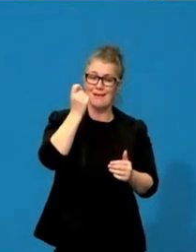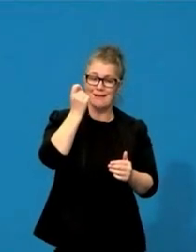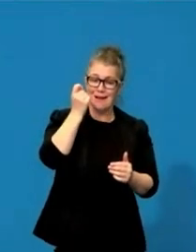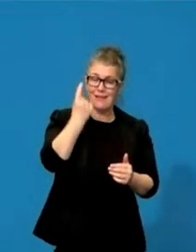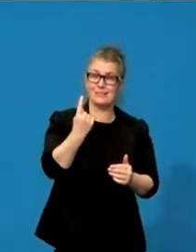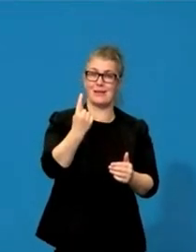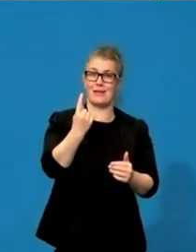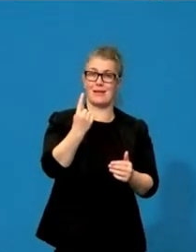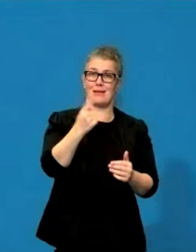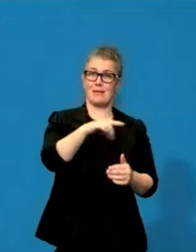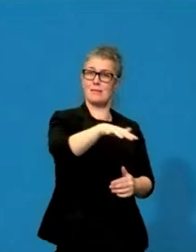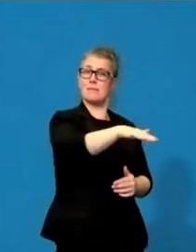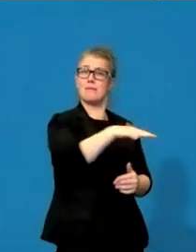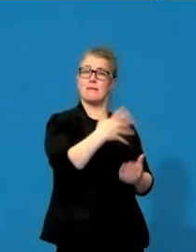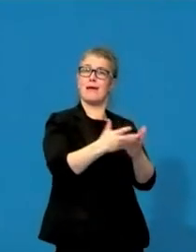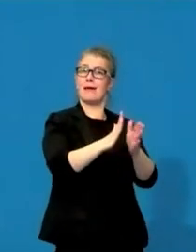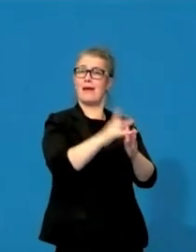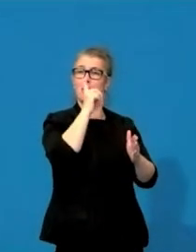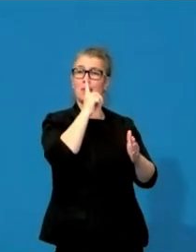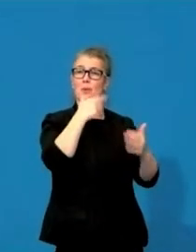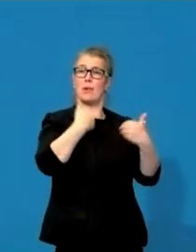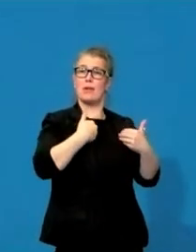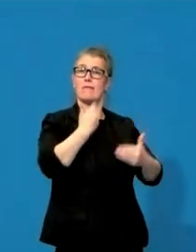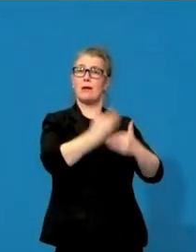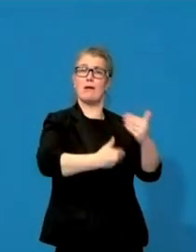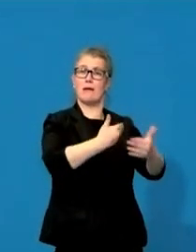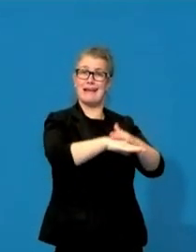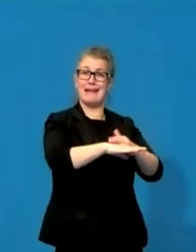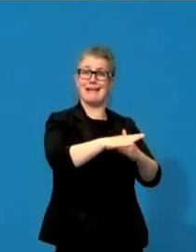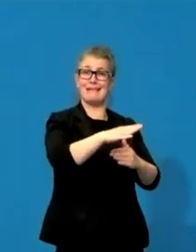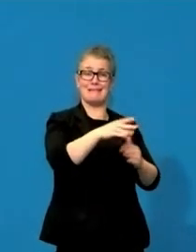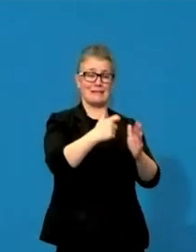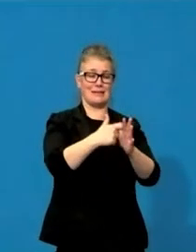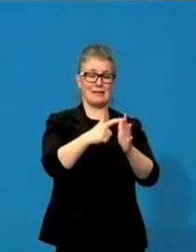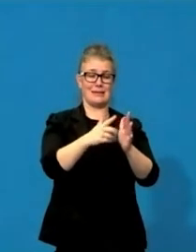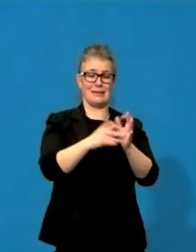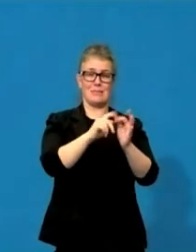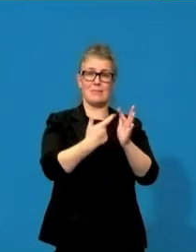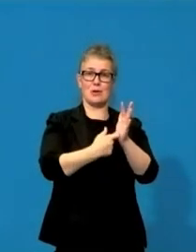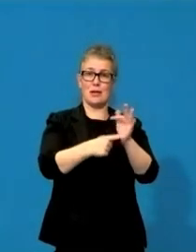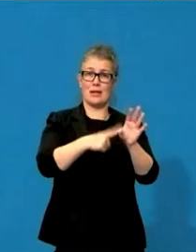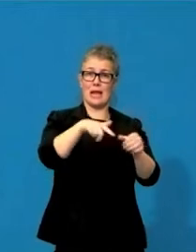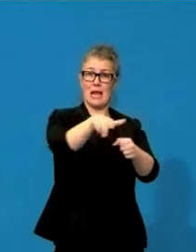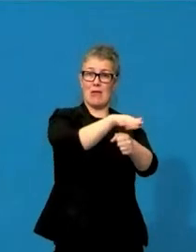in the Kimberley? MR BEDFORD: No. What sort of things do you think they don't understand?